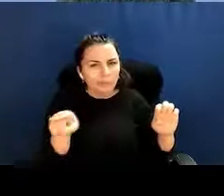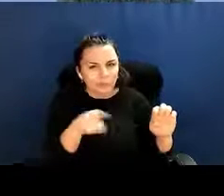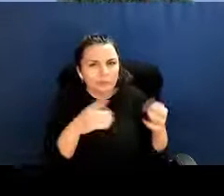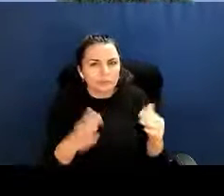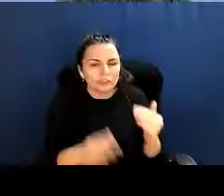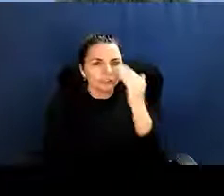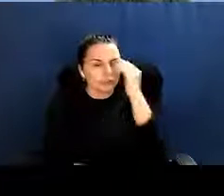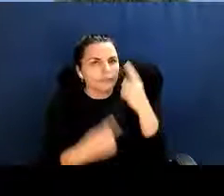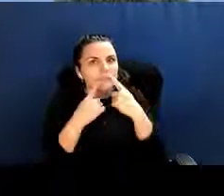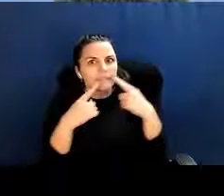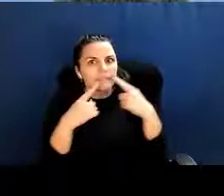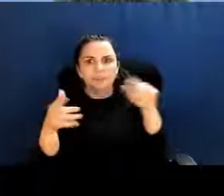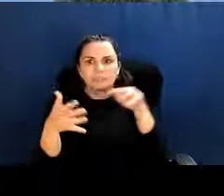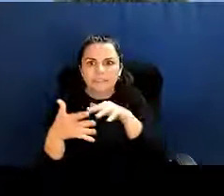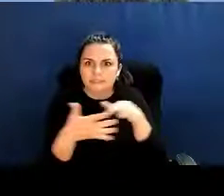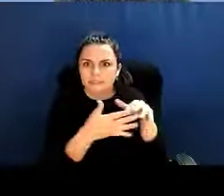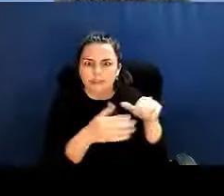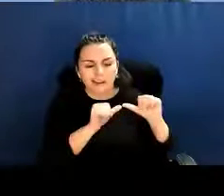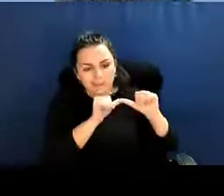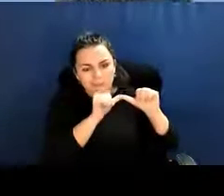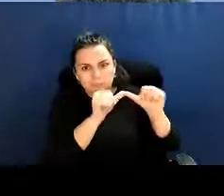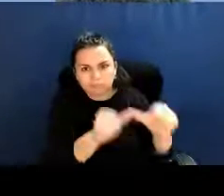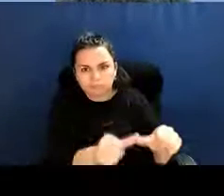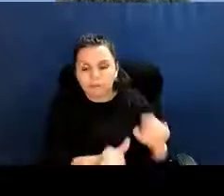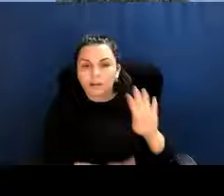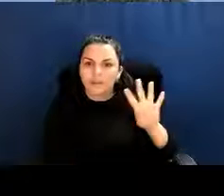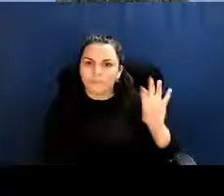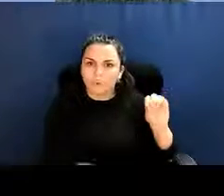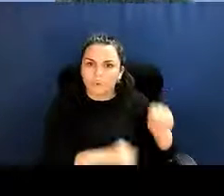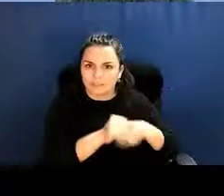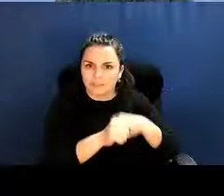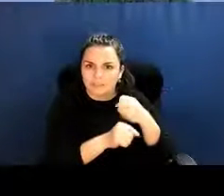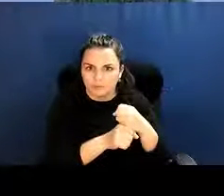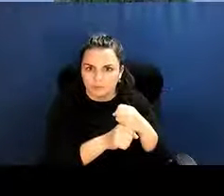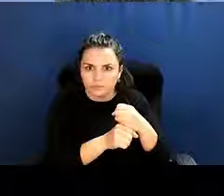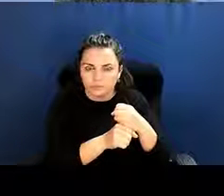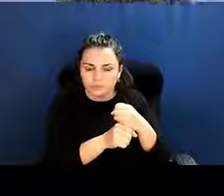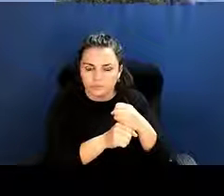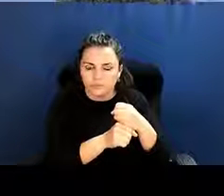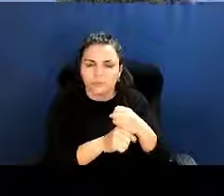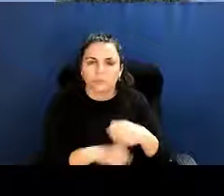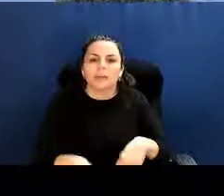The study went on for 4 decades. What I just want to say is that one of the most egregious things for me